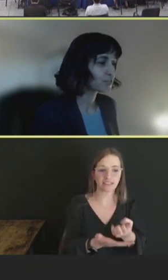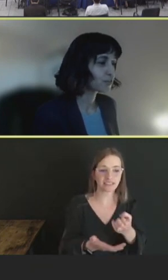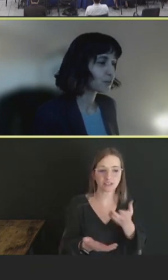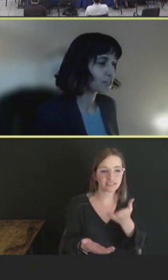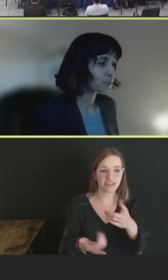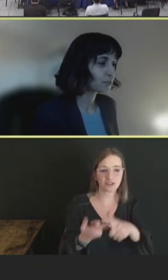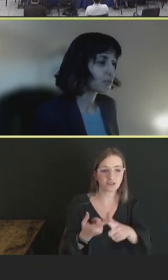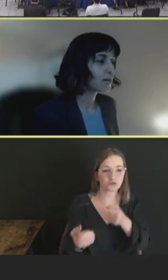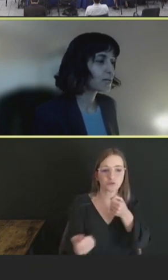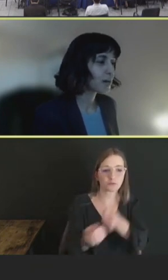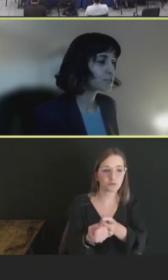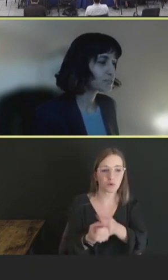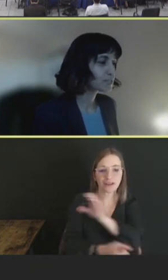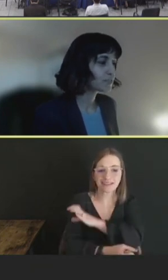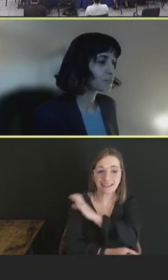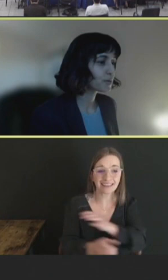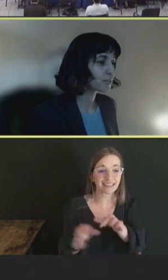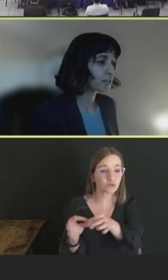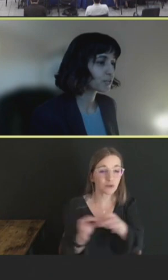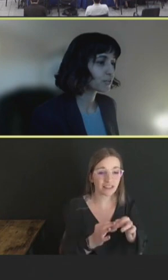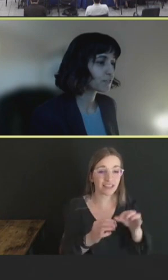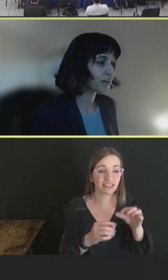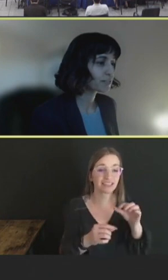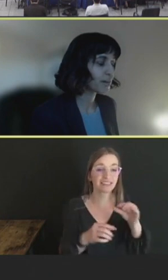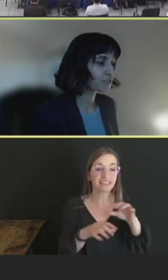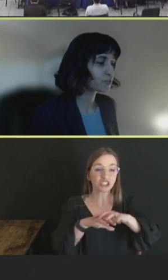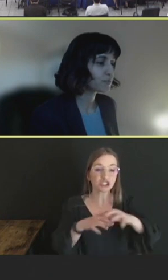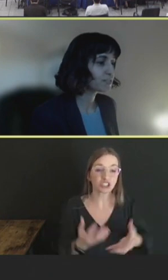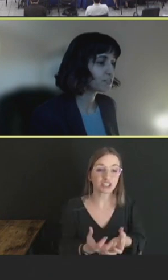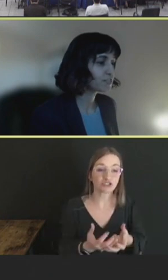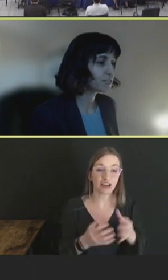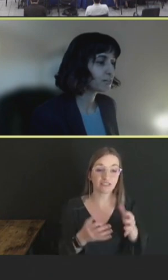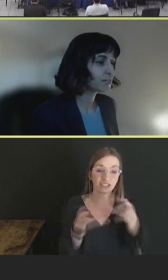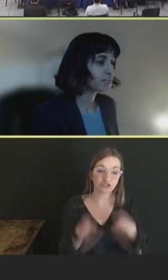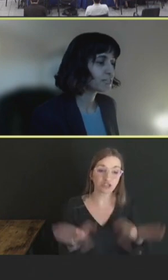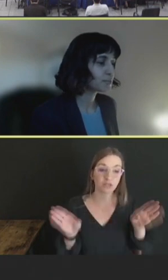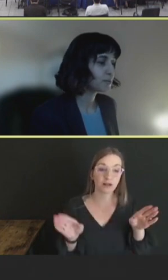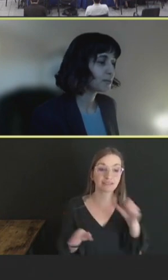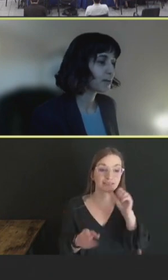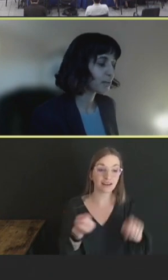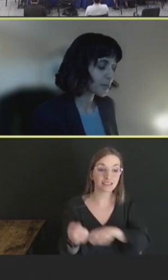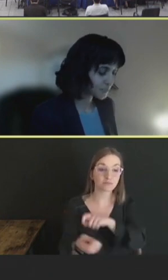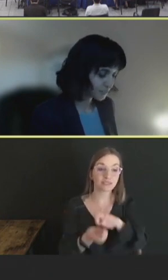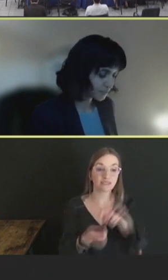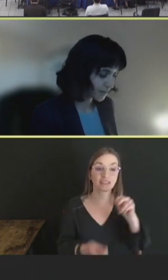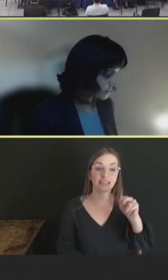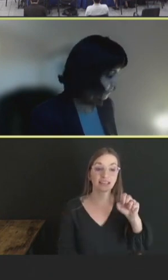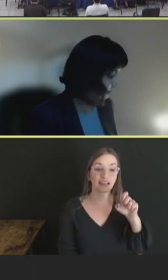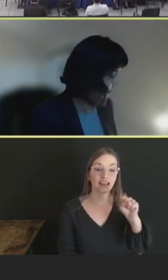generalizable, nonspecific immunological effects after BCG, DTP, and MCV vaccination.